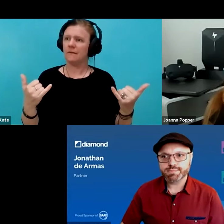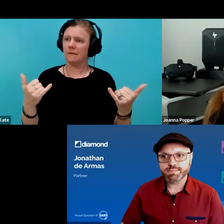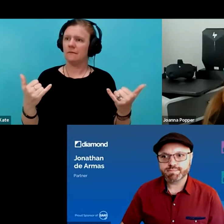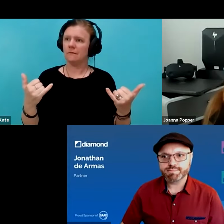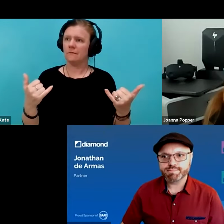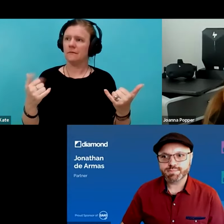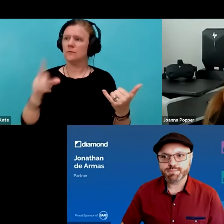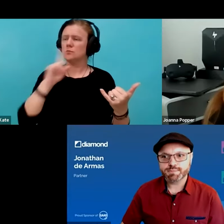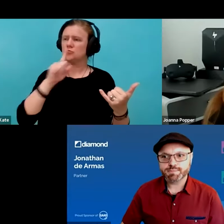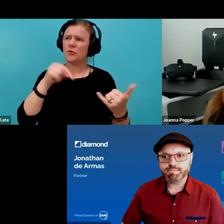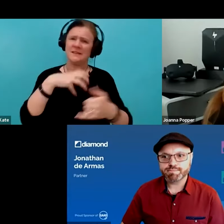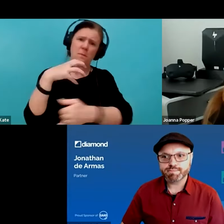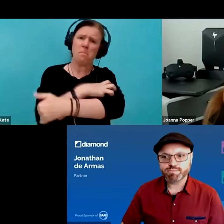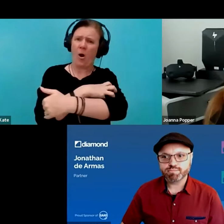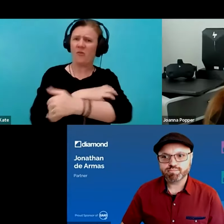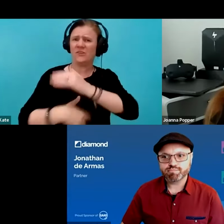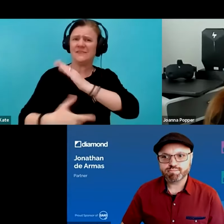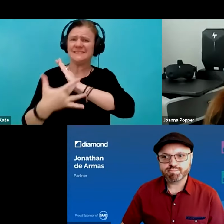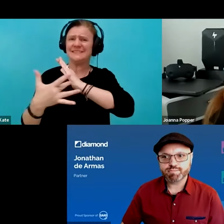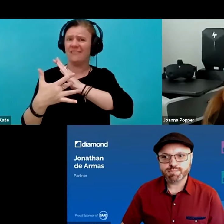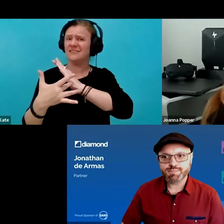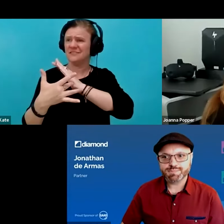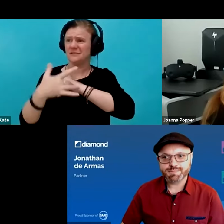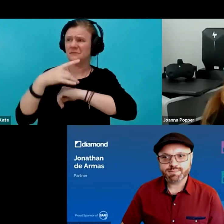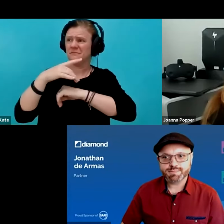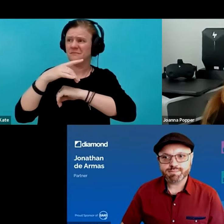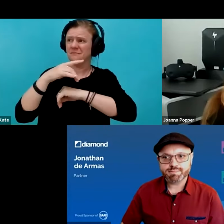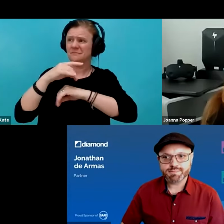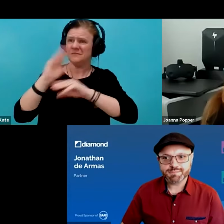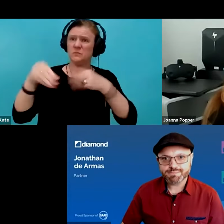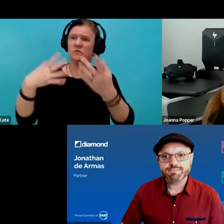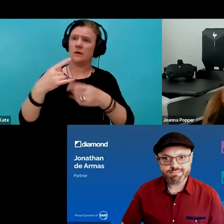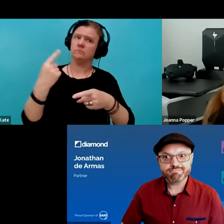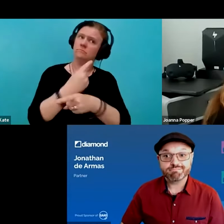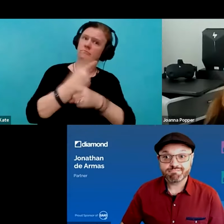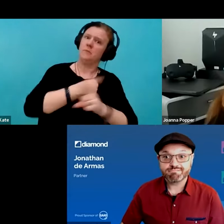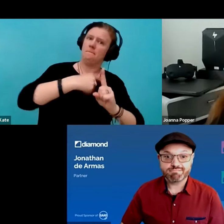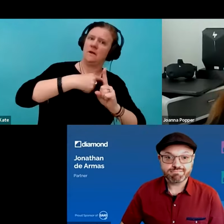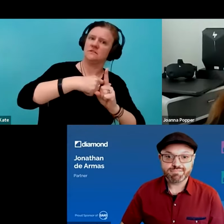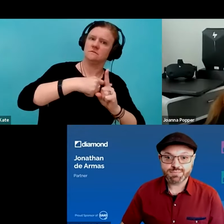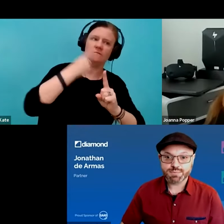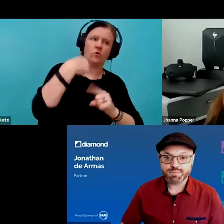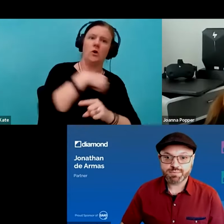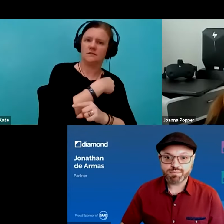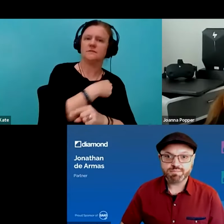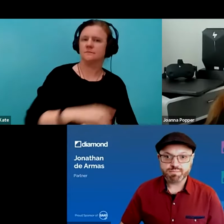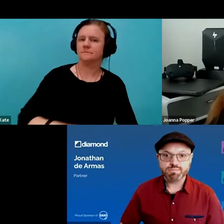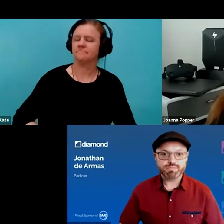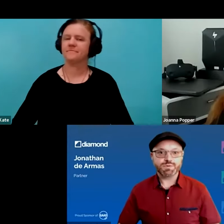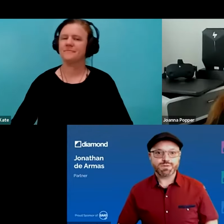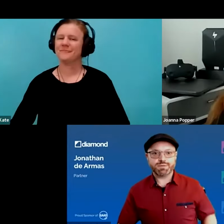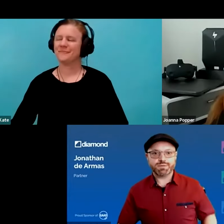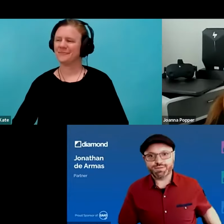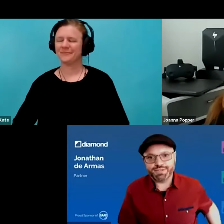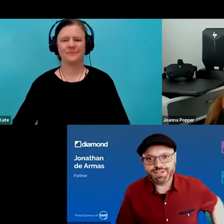this very powerful and exciting new technology is is doing the right things, you know, for us as people Jonathan de Armas: Absolutely, yeah.